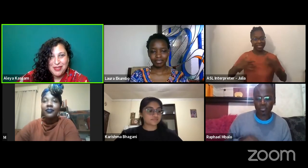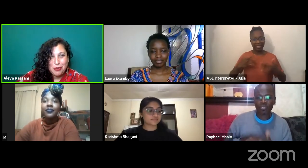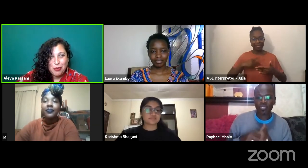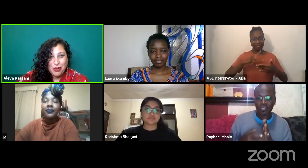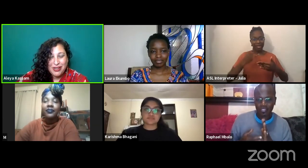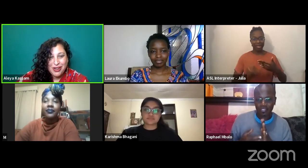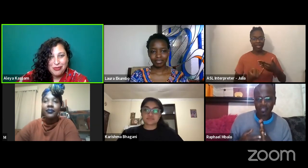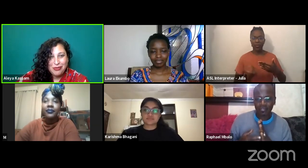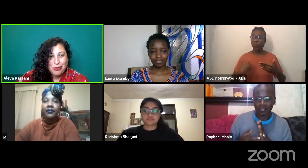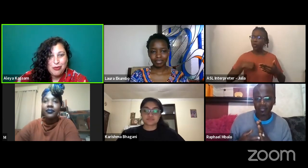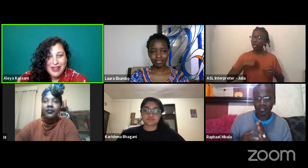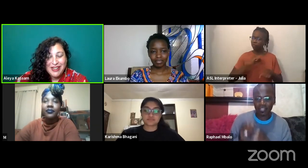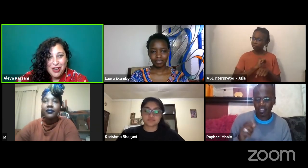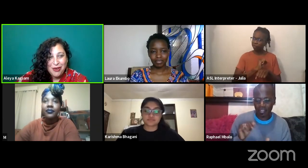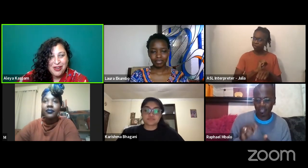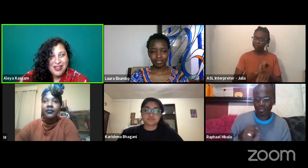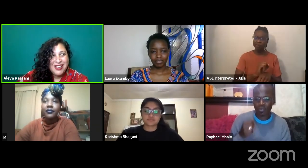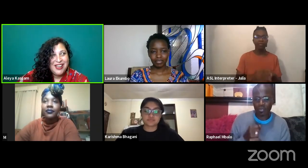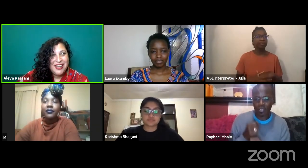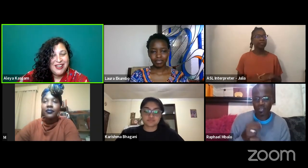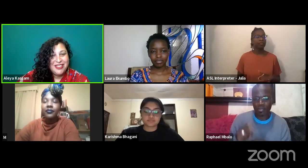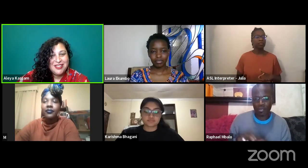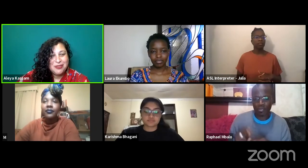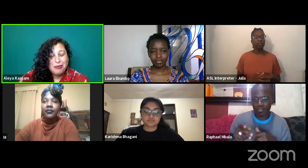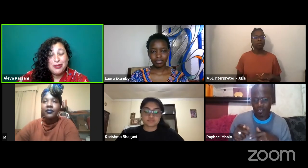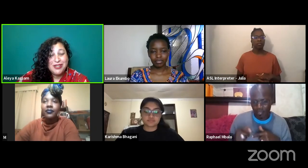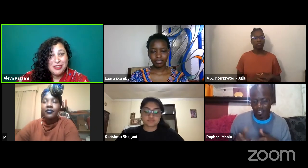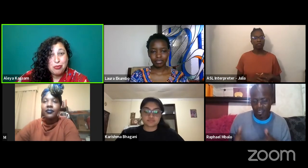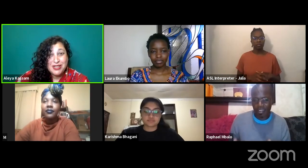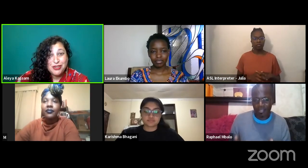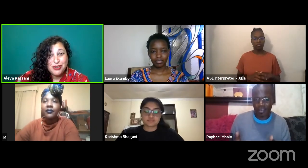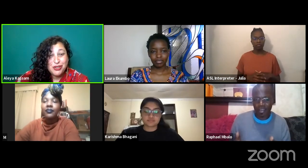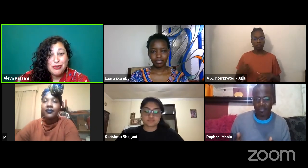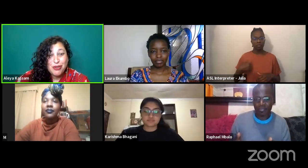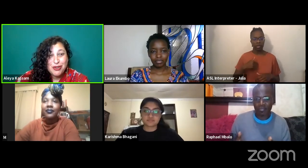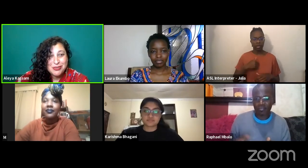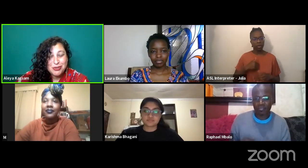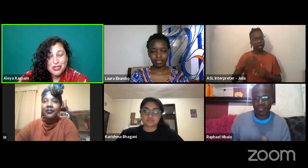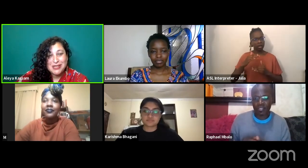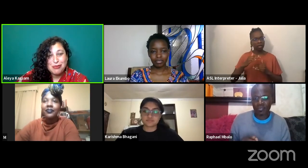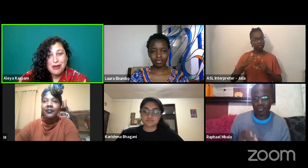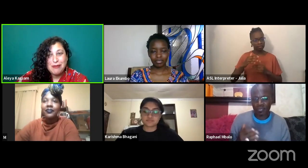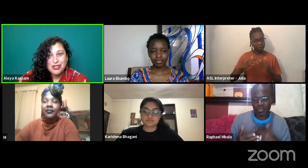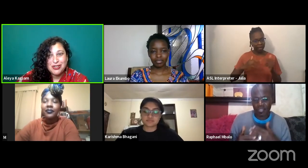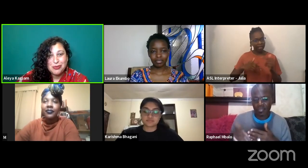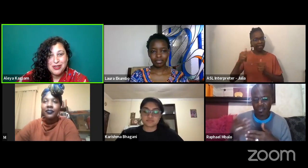that we're working on right now, building the Brazen universe, which as Laura mentioned,